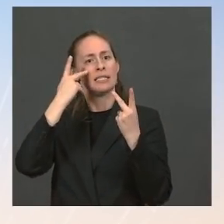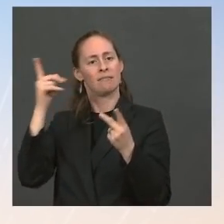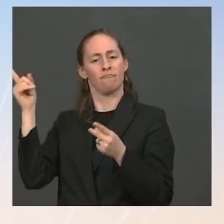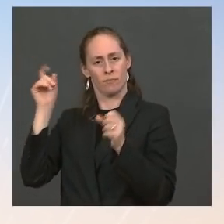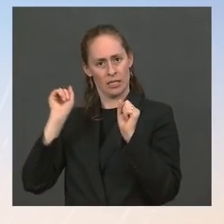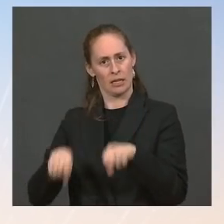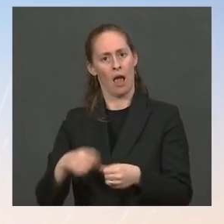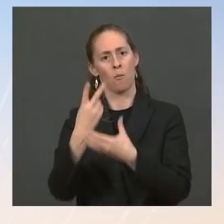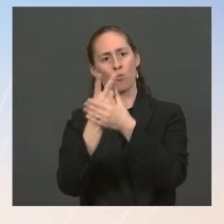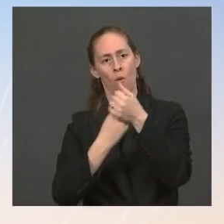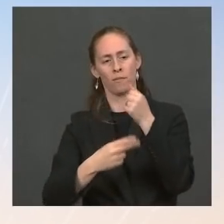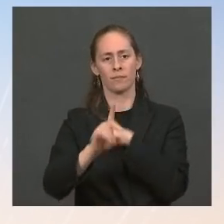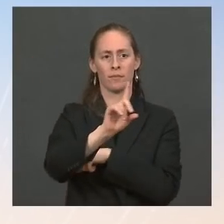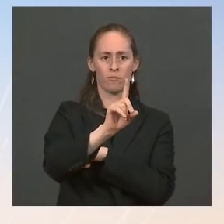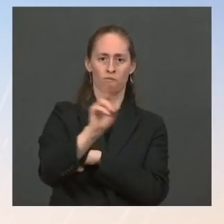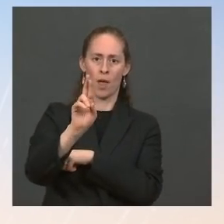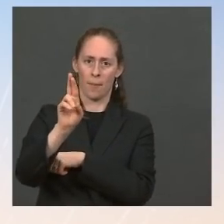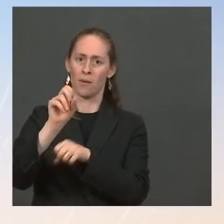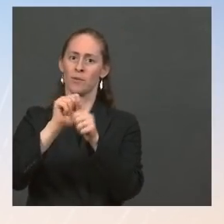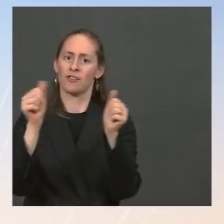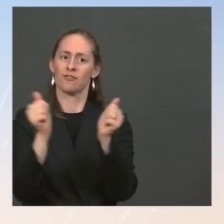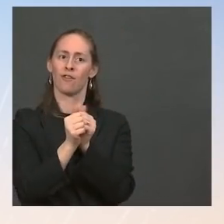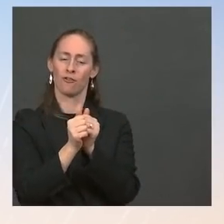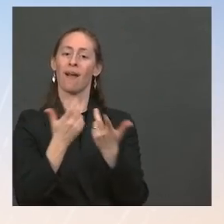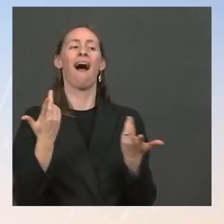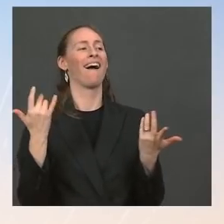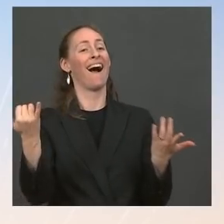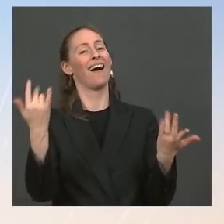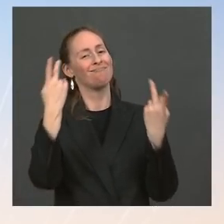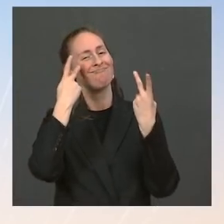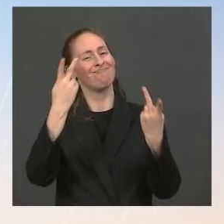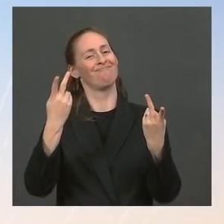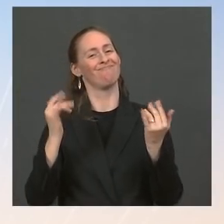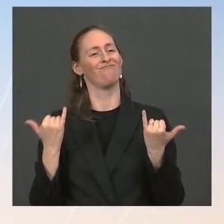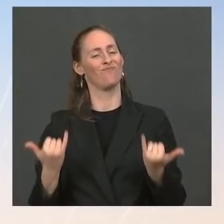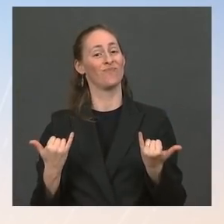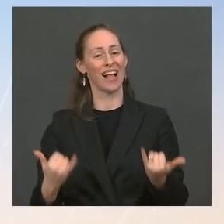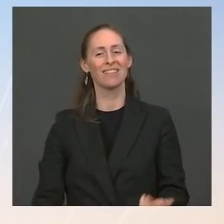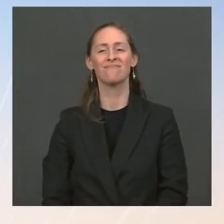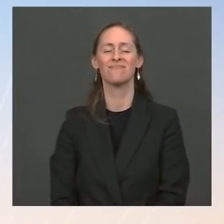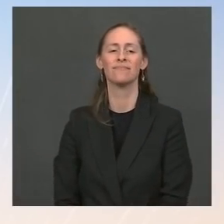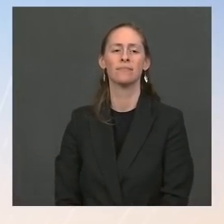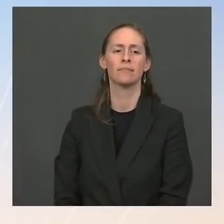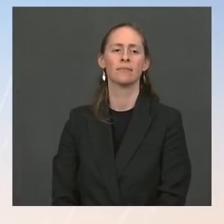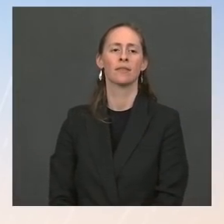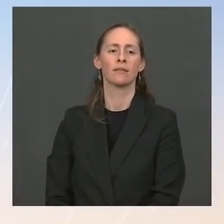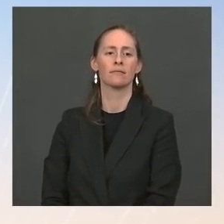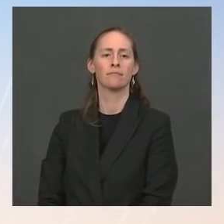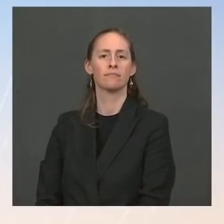and we'll continue to look for ways to do it, moving forward. The Press: And to follow up: Does he have any expectation that, out in the country, this success, this ceremony